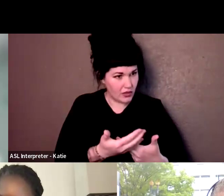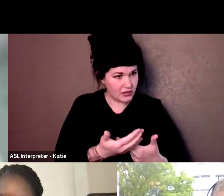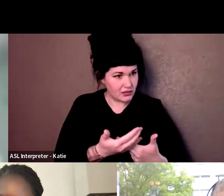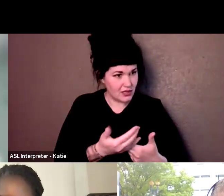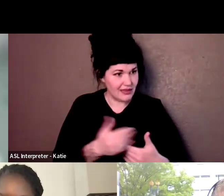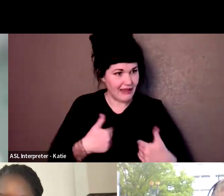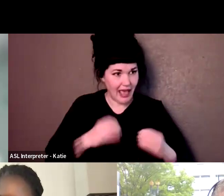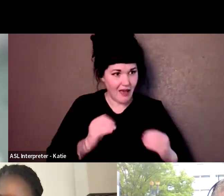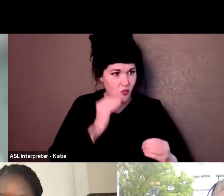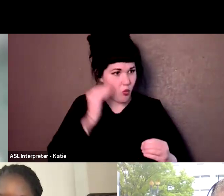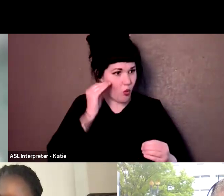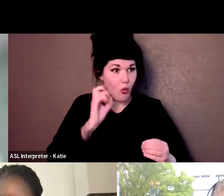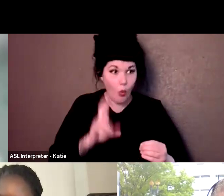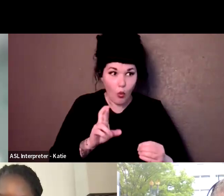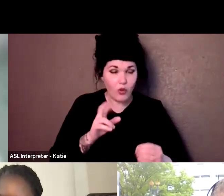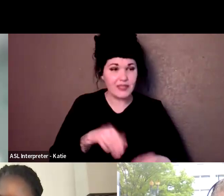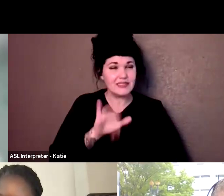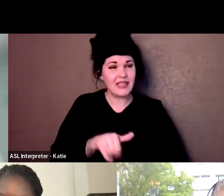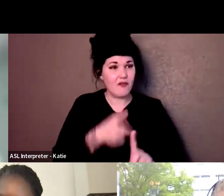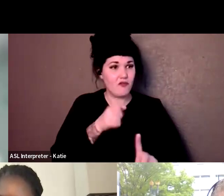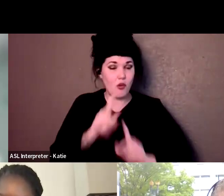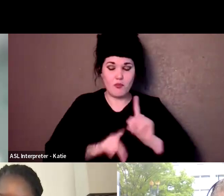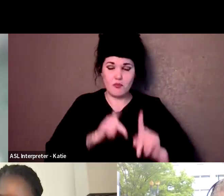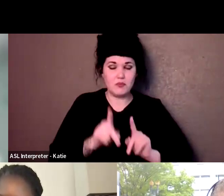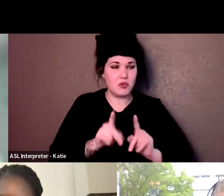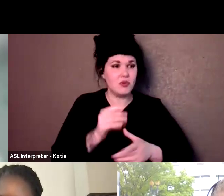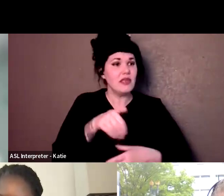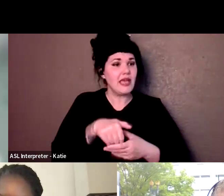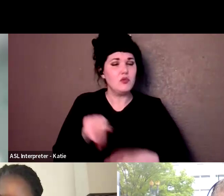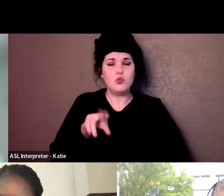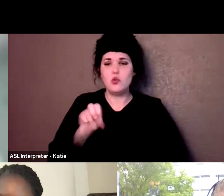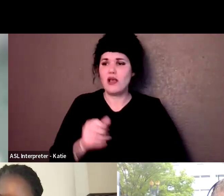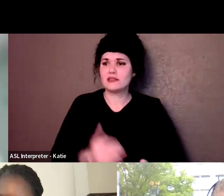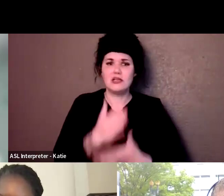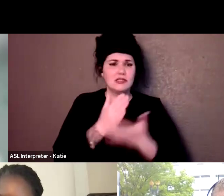where lots of people have more than they need, and you can't make your basic needs is that